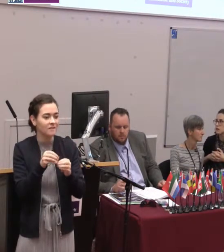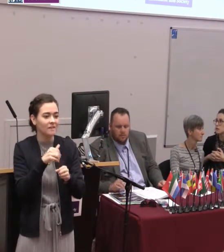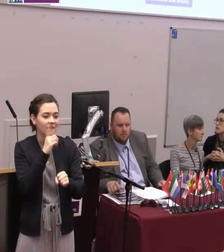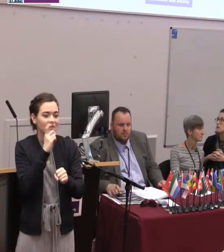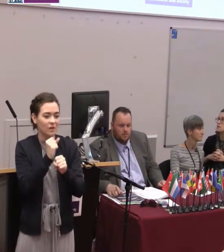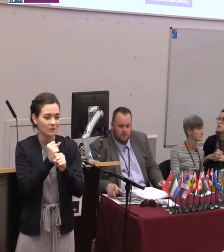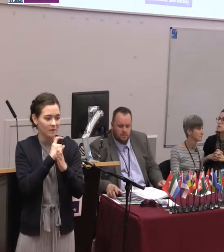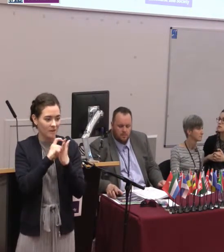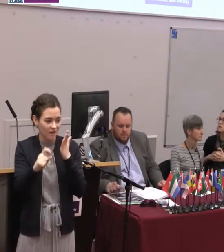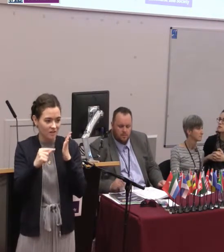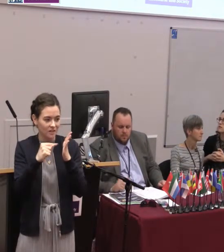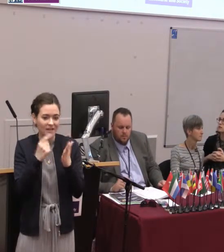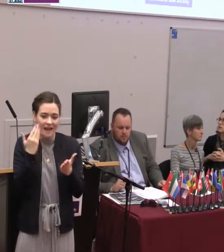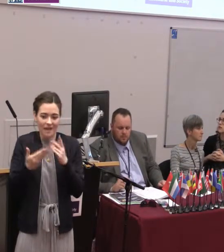where we are today.